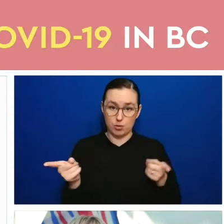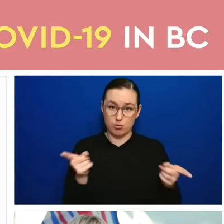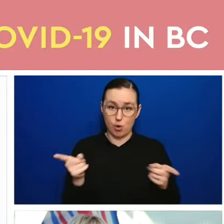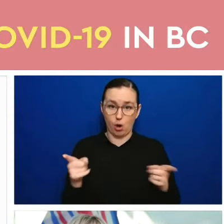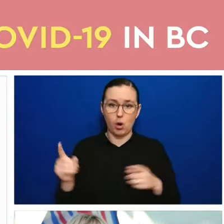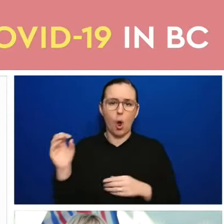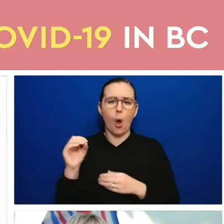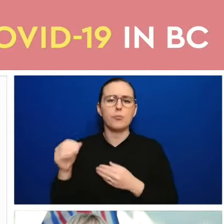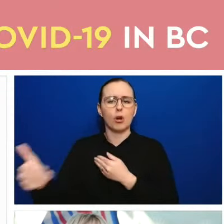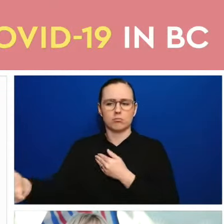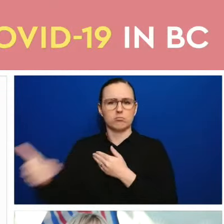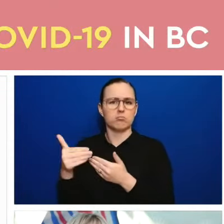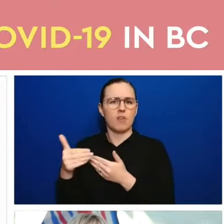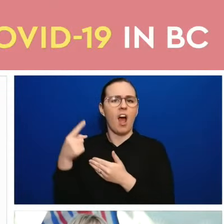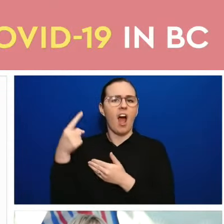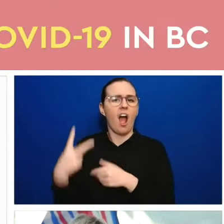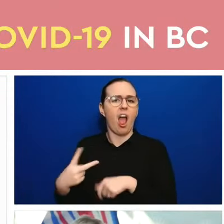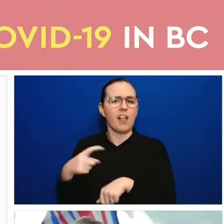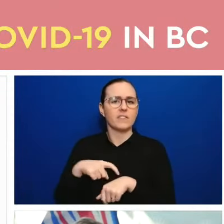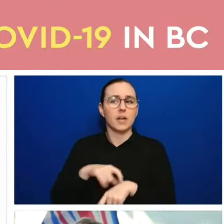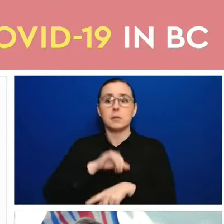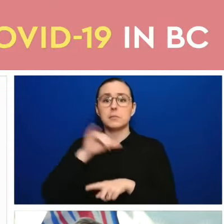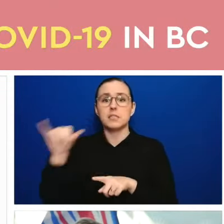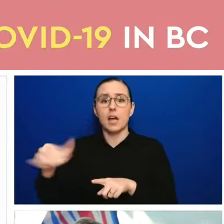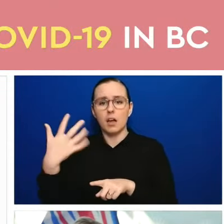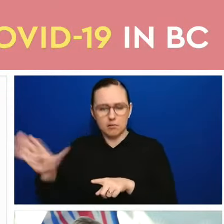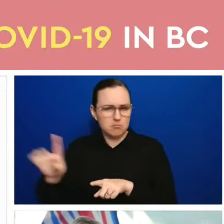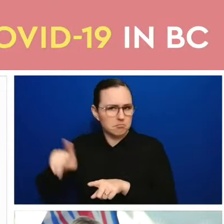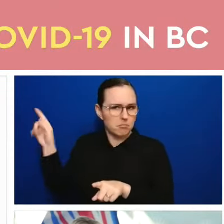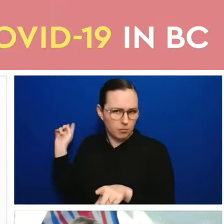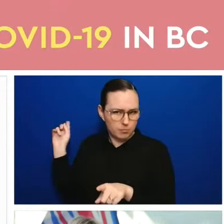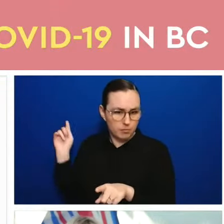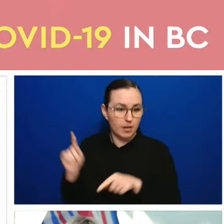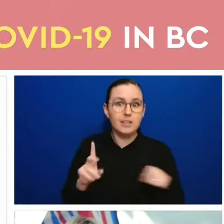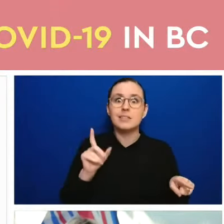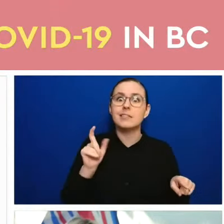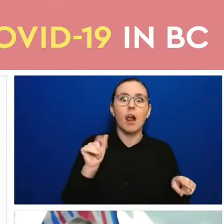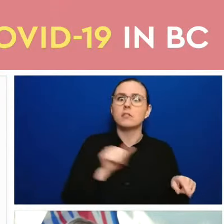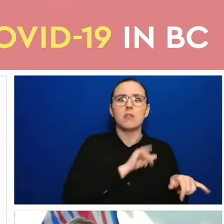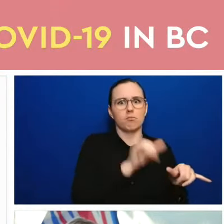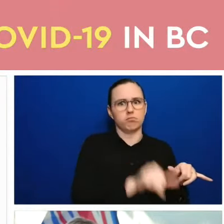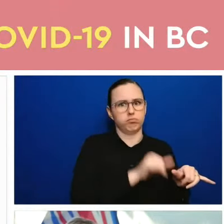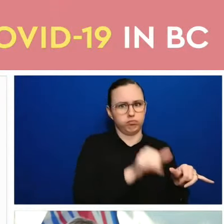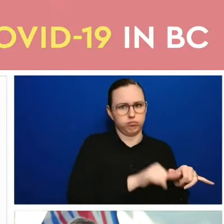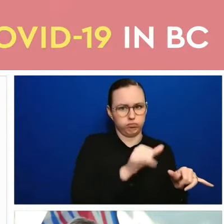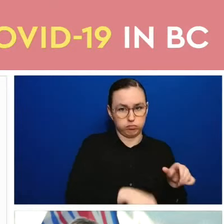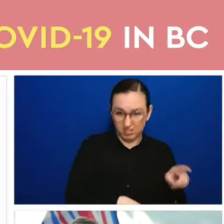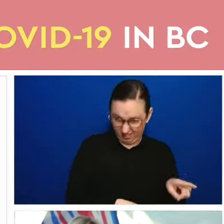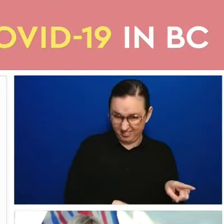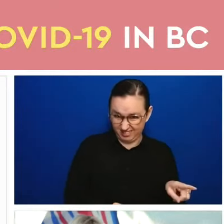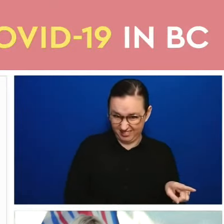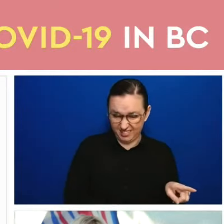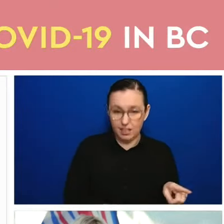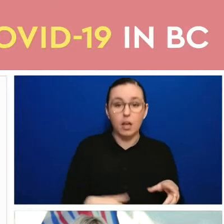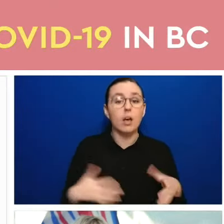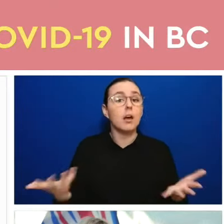we continue to see a shorter length of stay. Approximately half the time